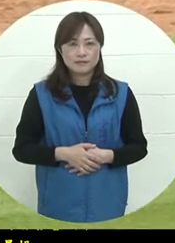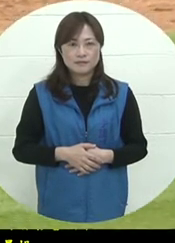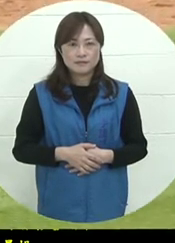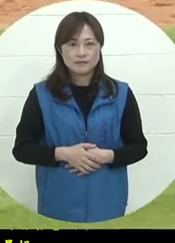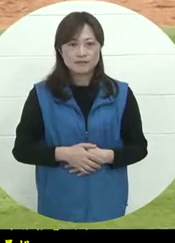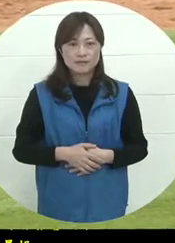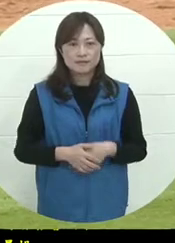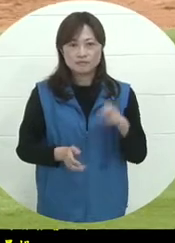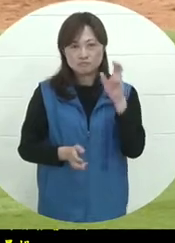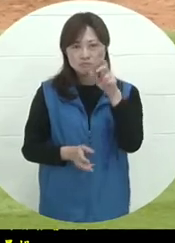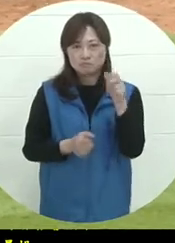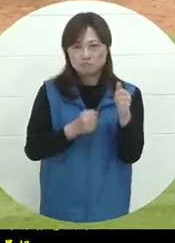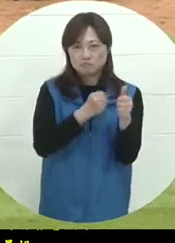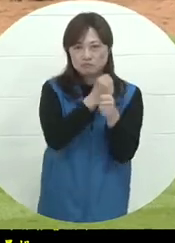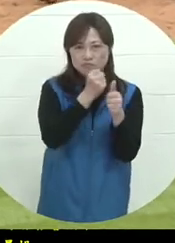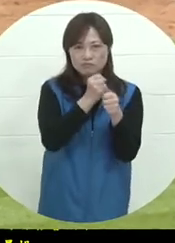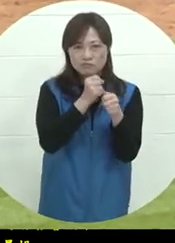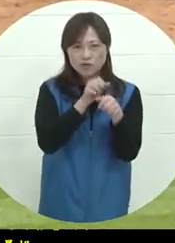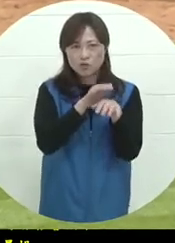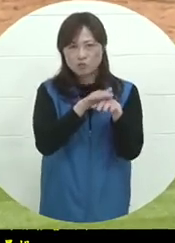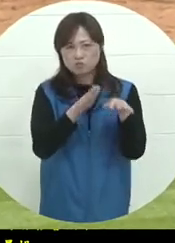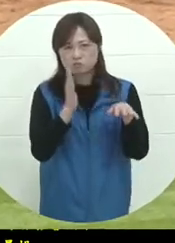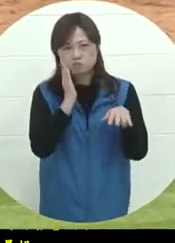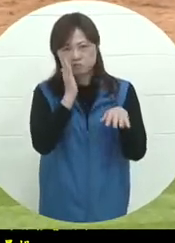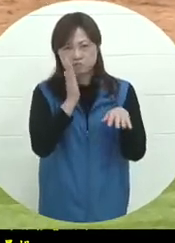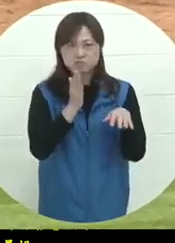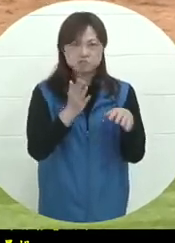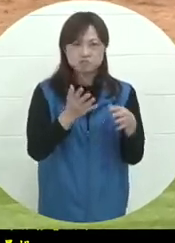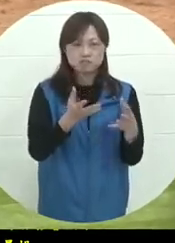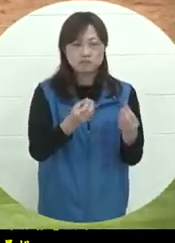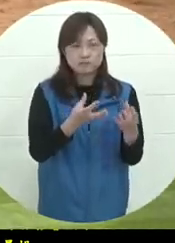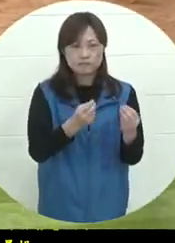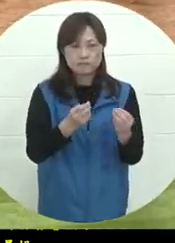The ball control of the projection is not very stable. At this time, the Japanese hitters